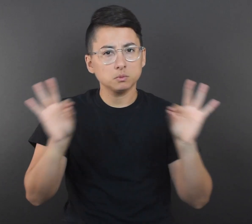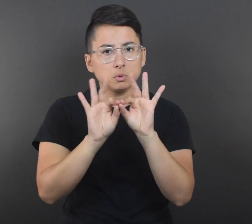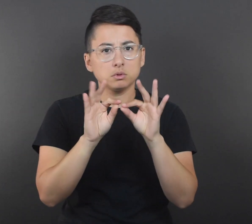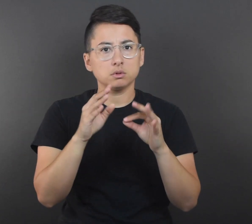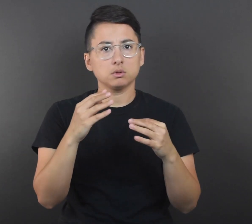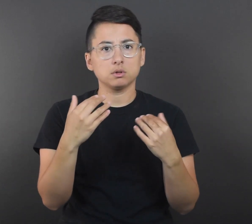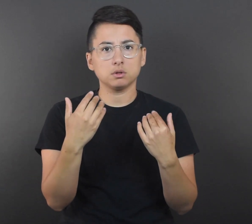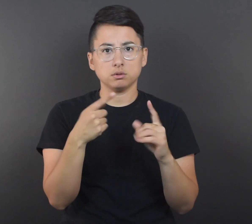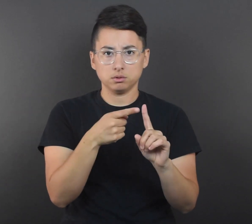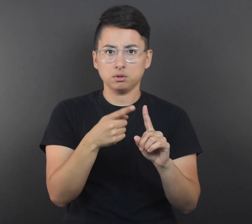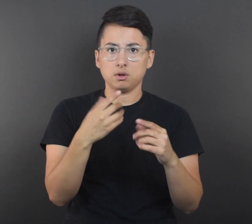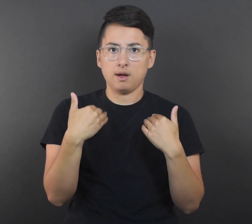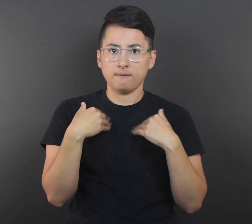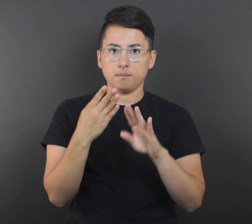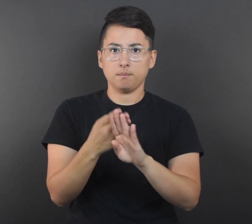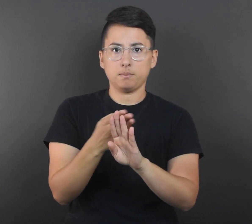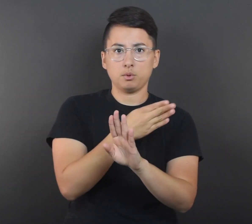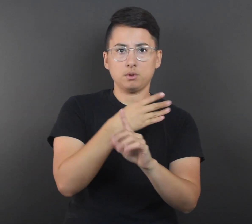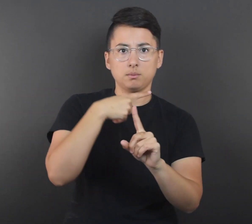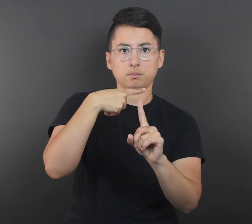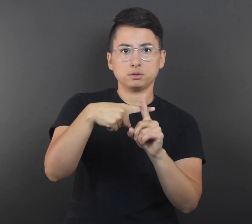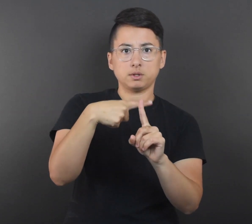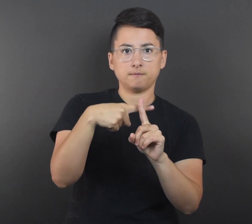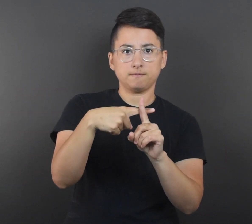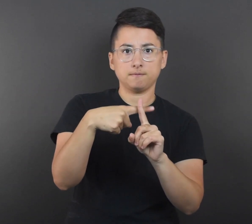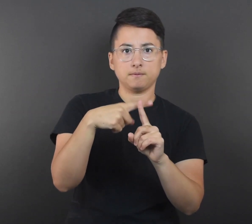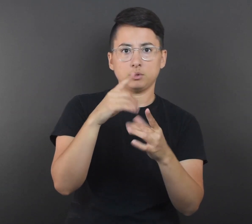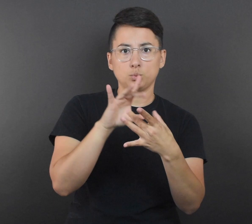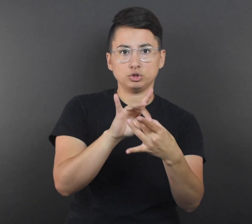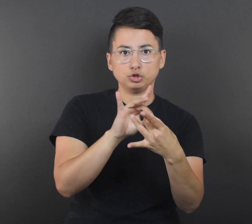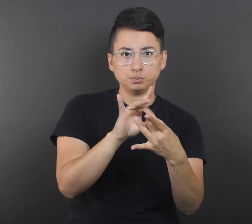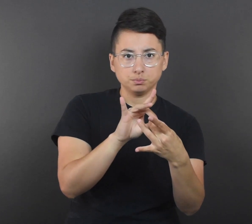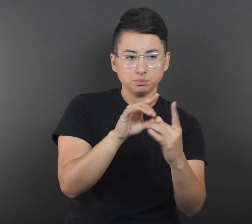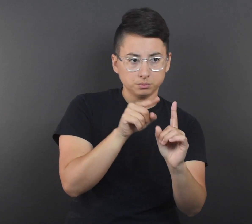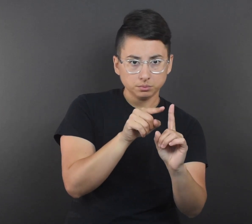relationships and continuing to show up for the communities to establish trust.